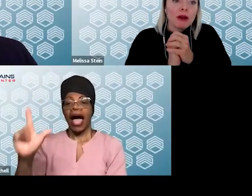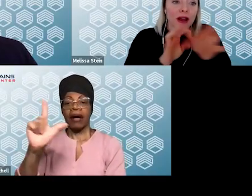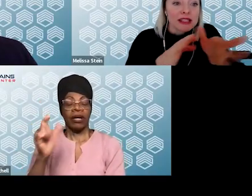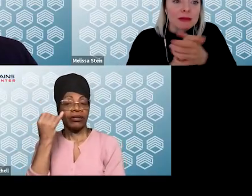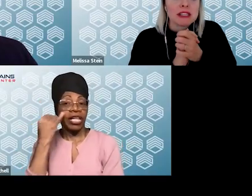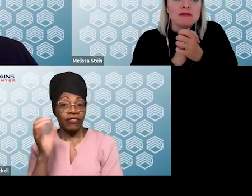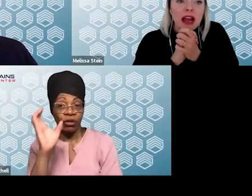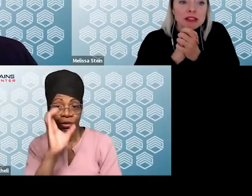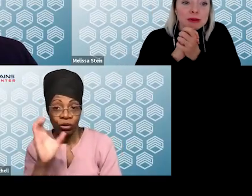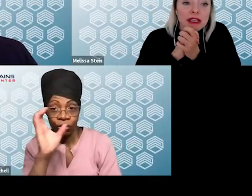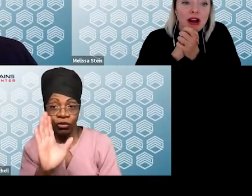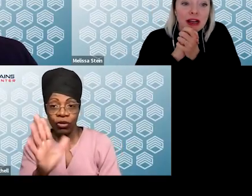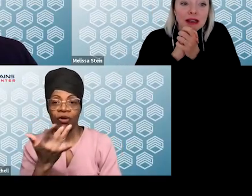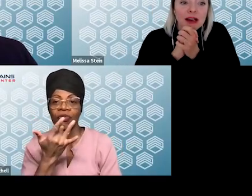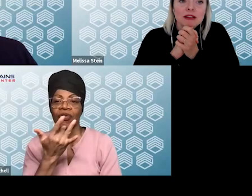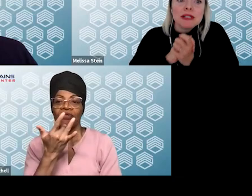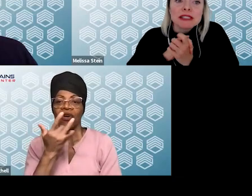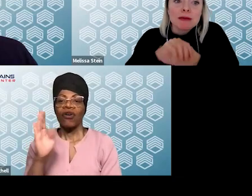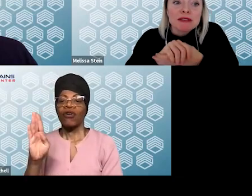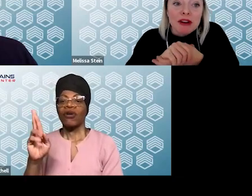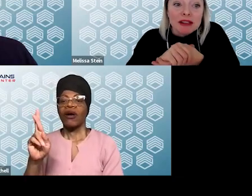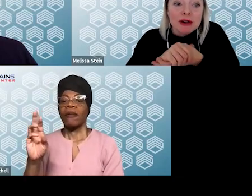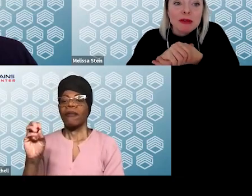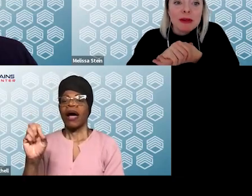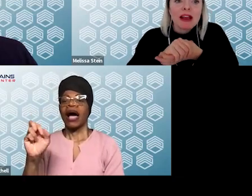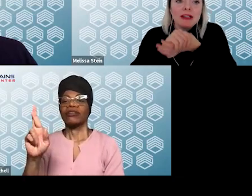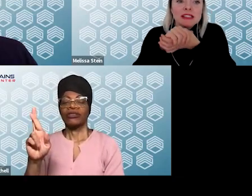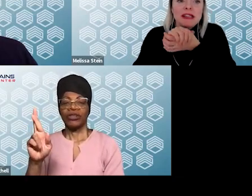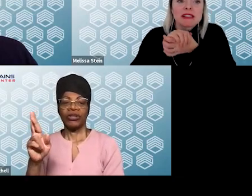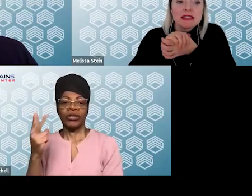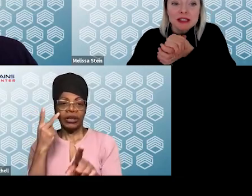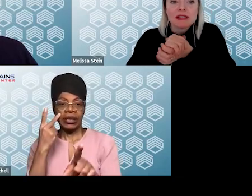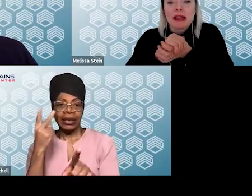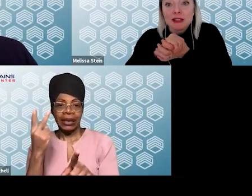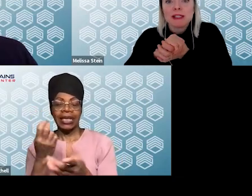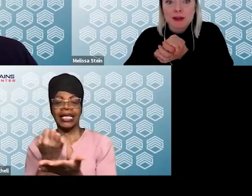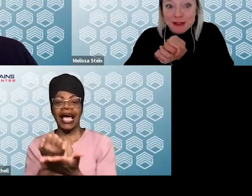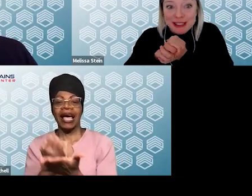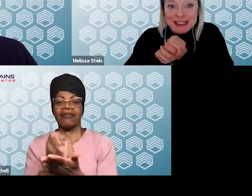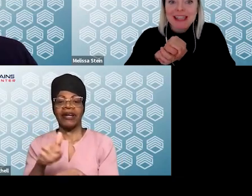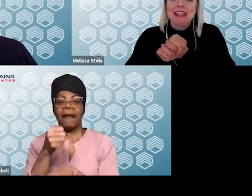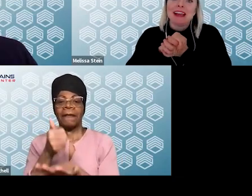for SAMHSA advisory on using SAMHSA funds to implement evidence-based contingency management services,